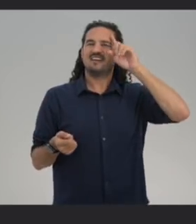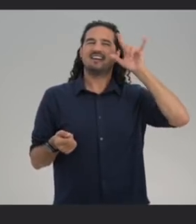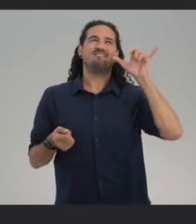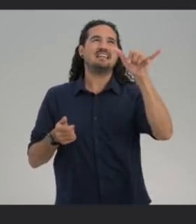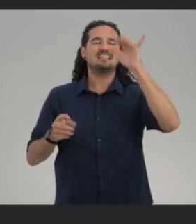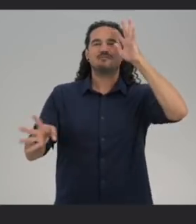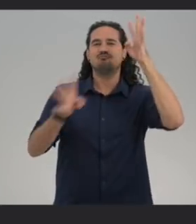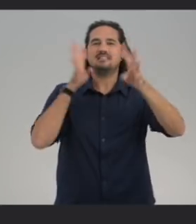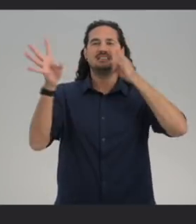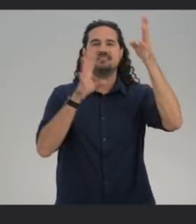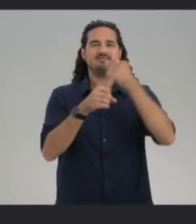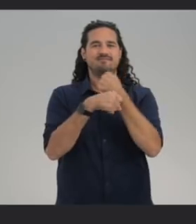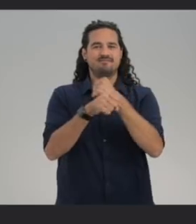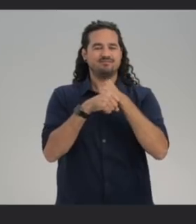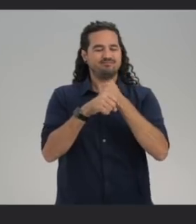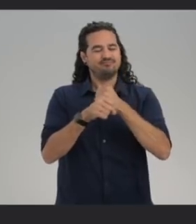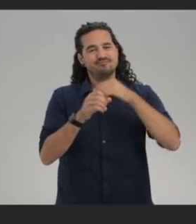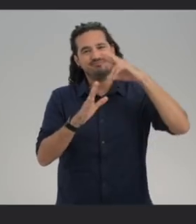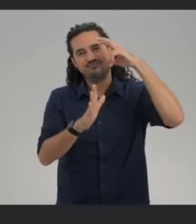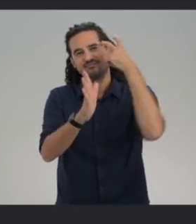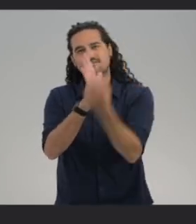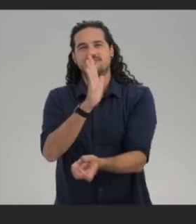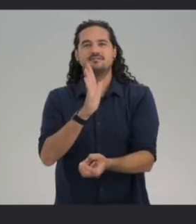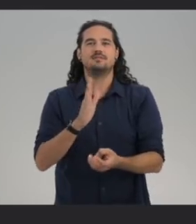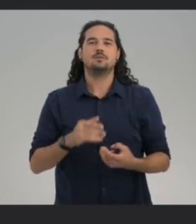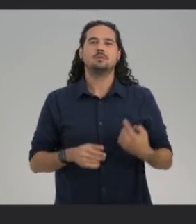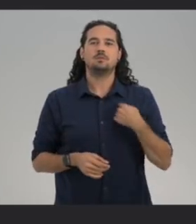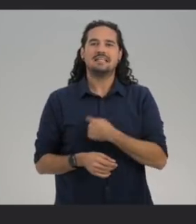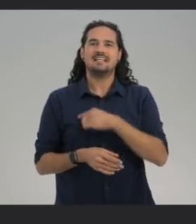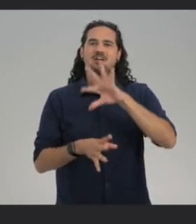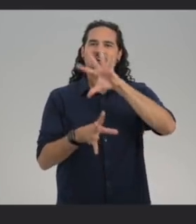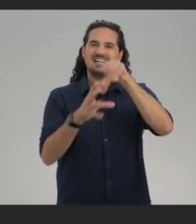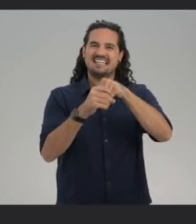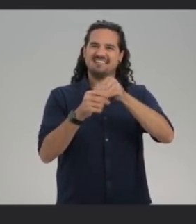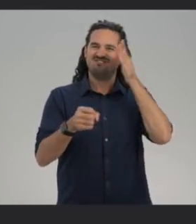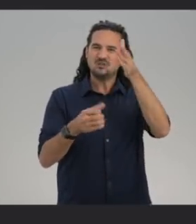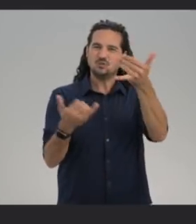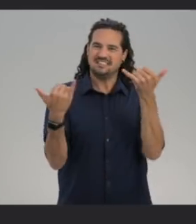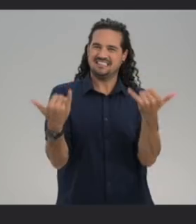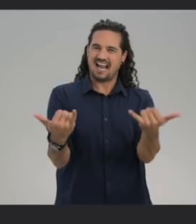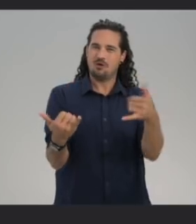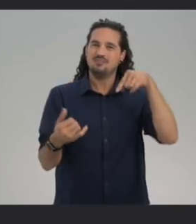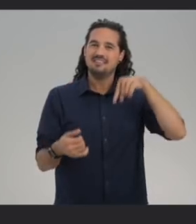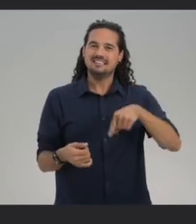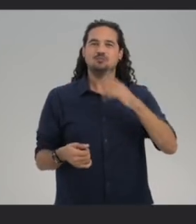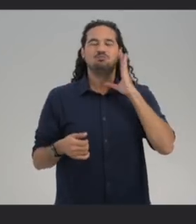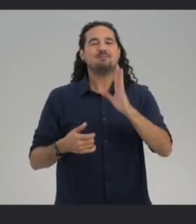[man 7] It's a different level of what we thought was gonna be possible. We are in the future right now. This is gonna be huge.